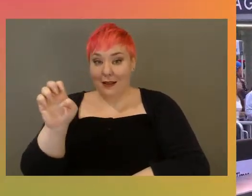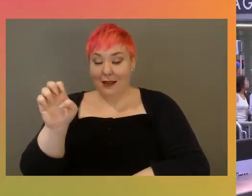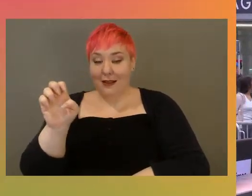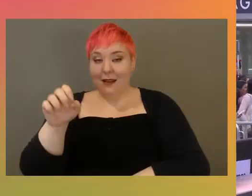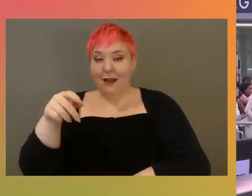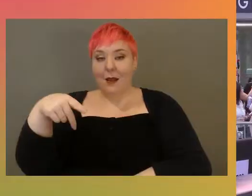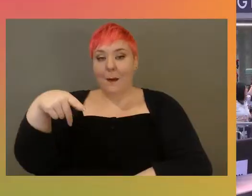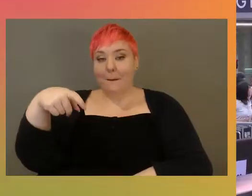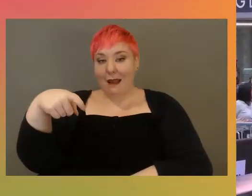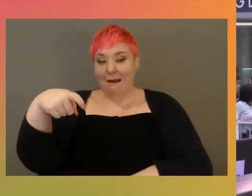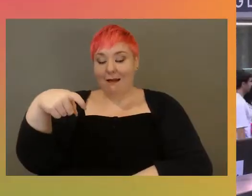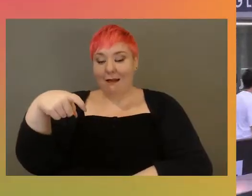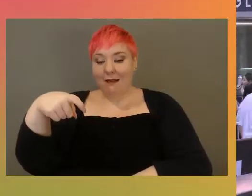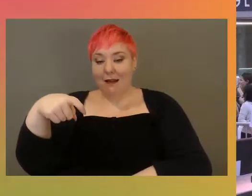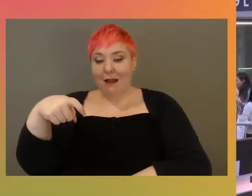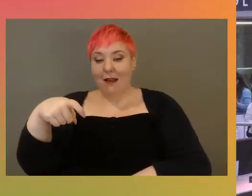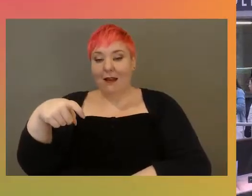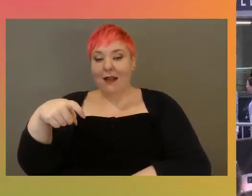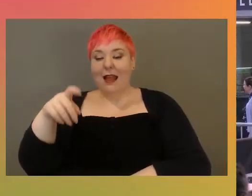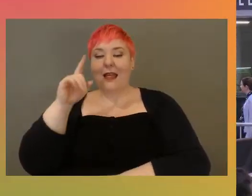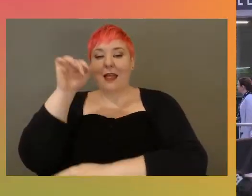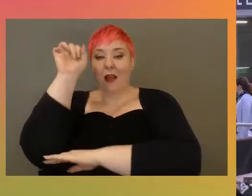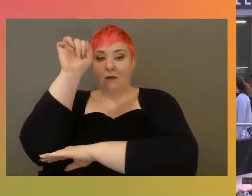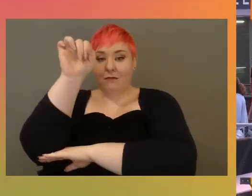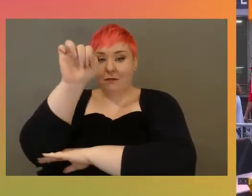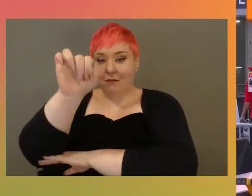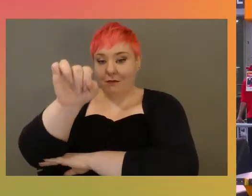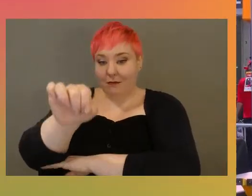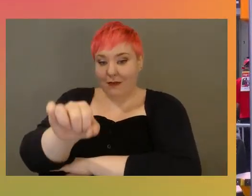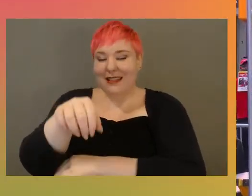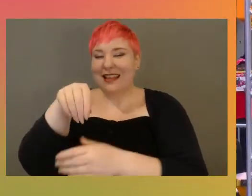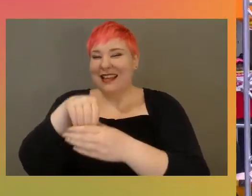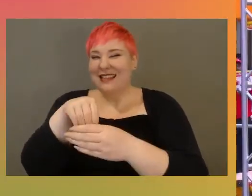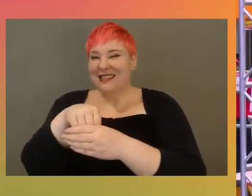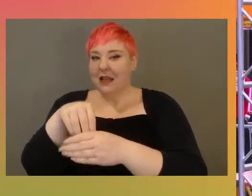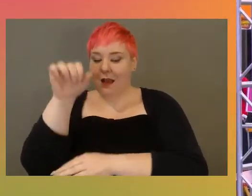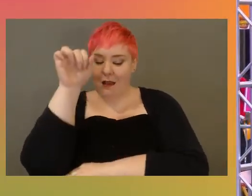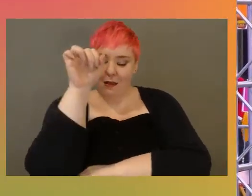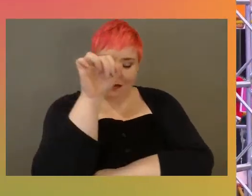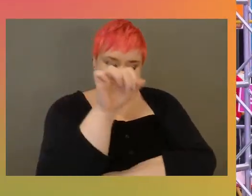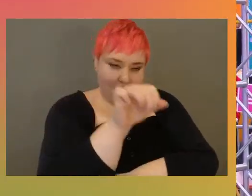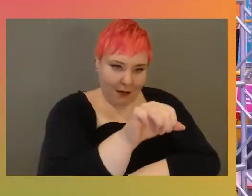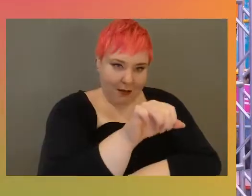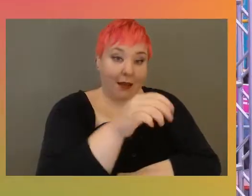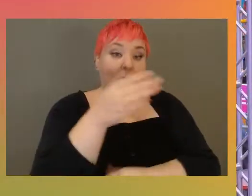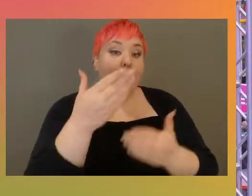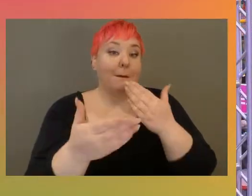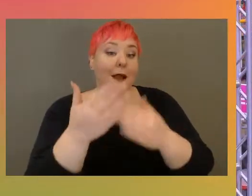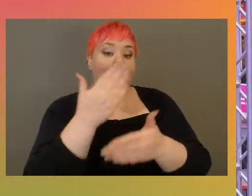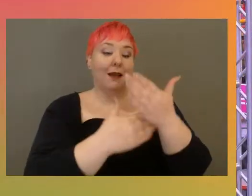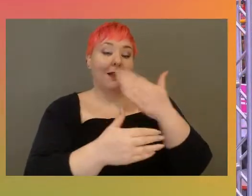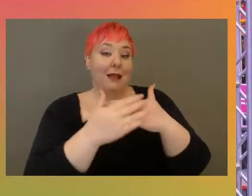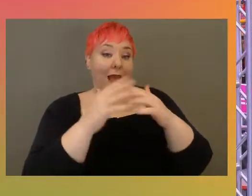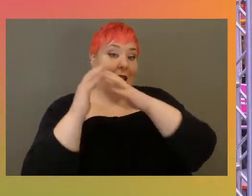SOFT, EASY, SMOOTH. BEND YOUR RIGHT KNEE UNTIL YOUR